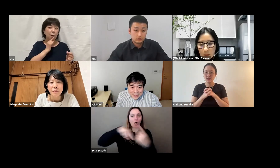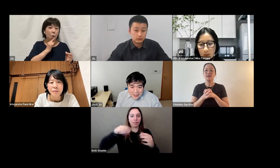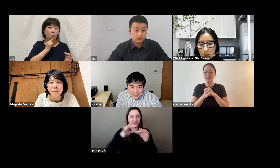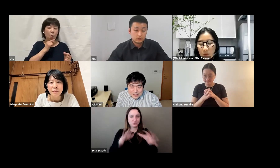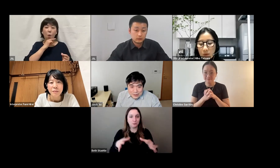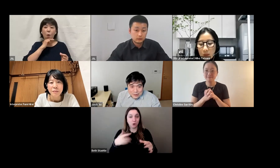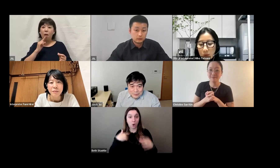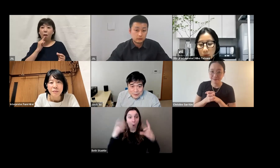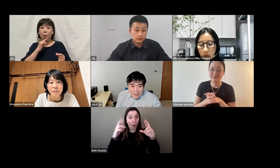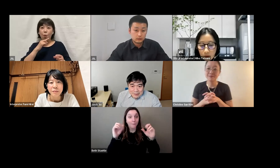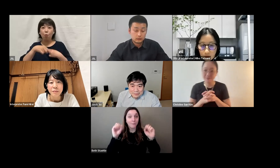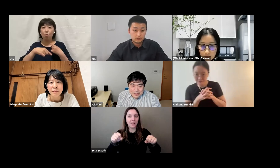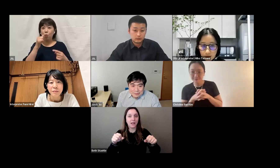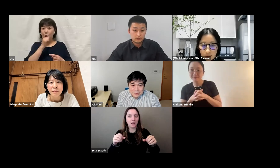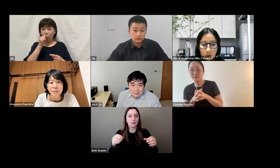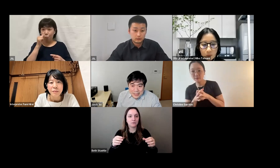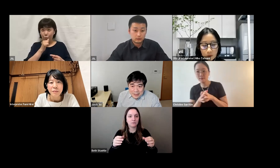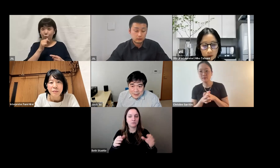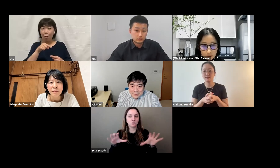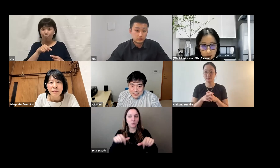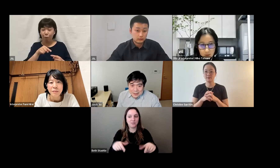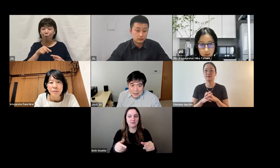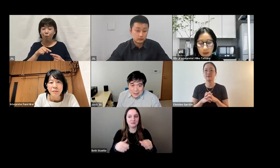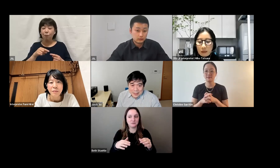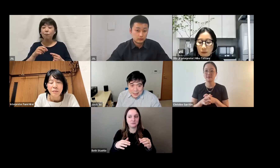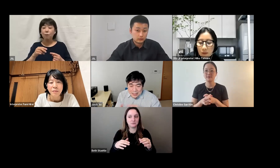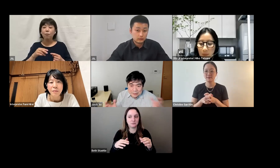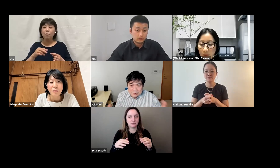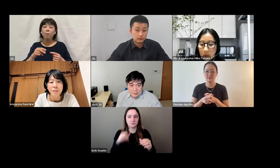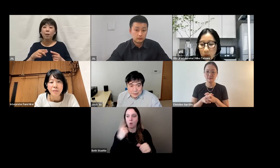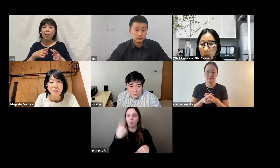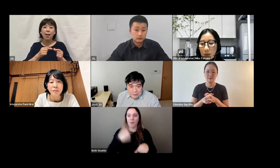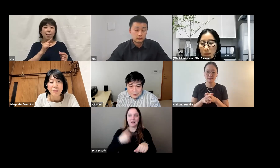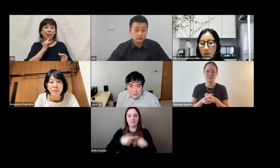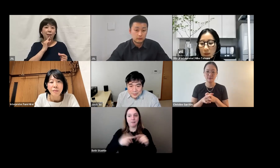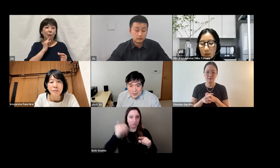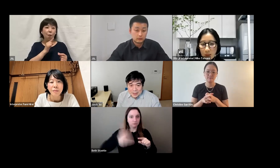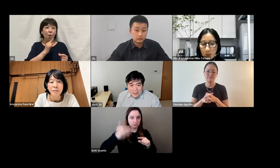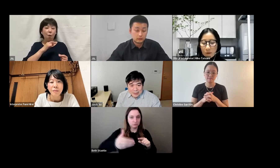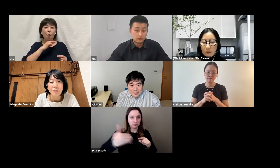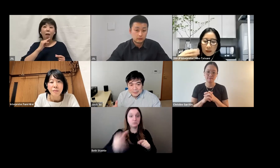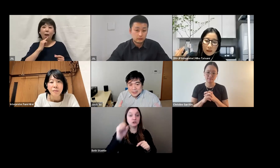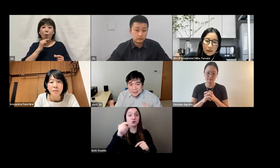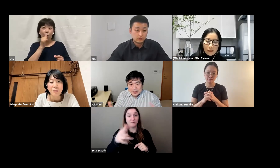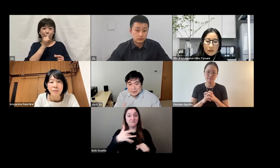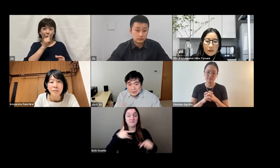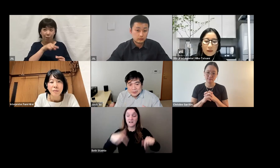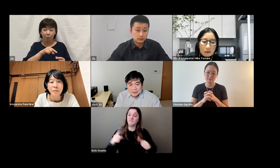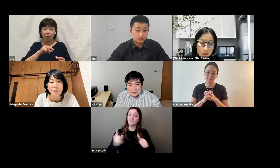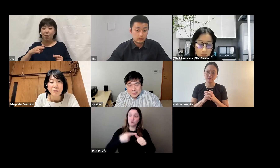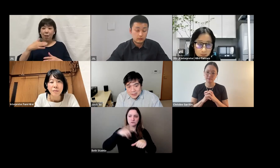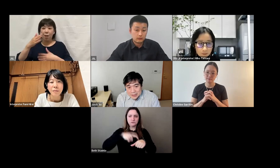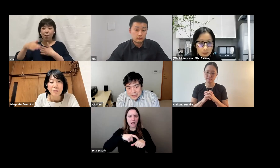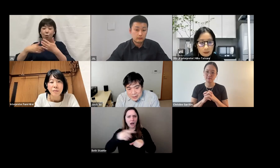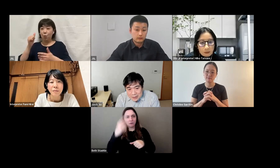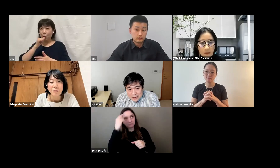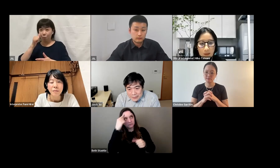And so if you have feedback on how to improve and maybe if you know the deaf